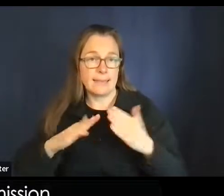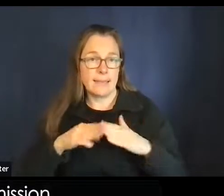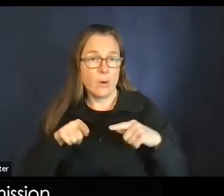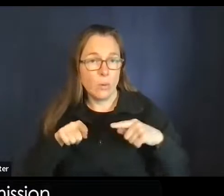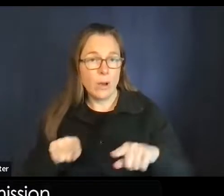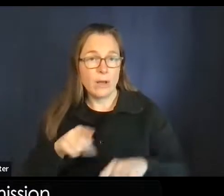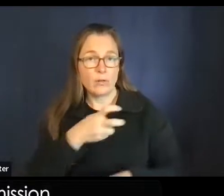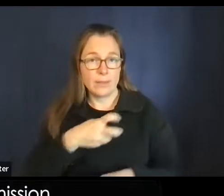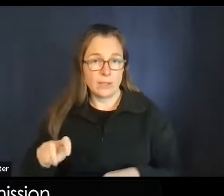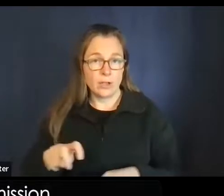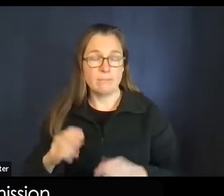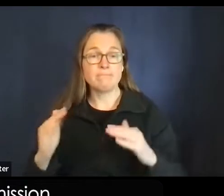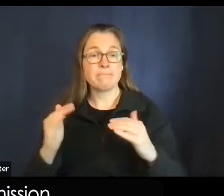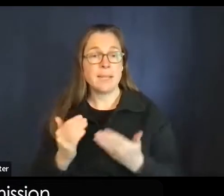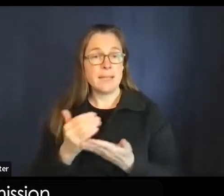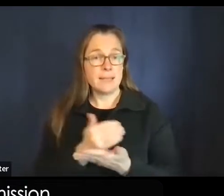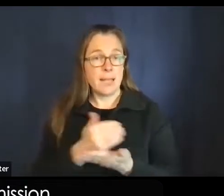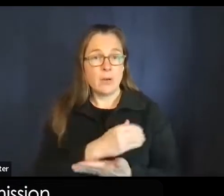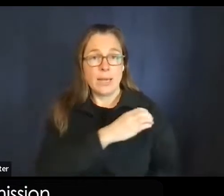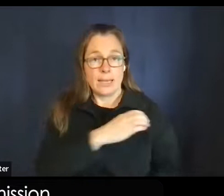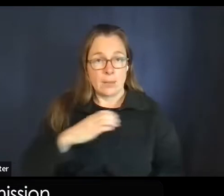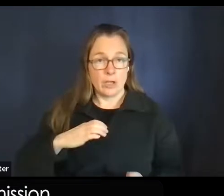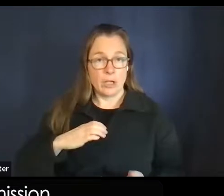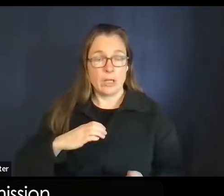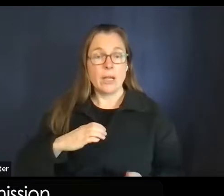The Salary Commission, the first salary commission is appointed by the mayor.